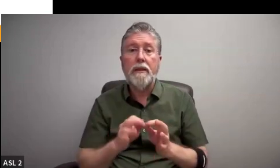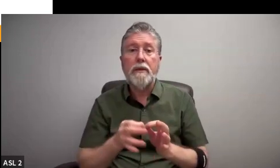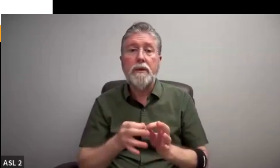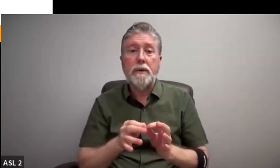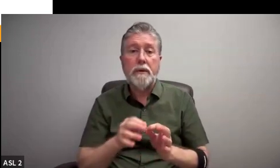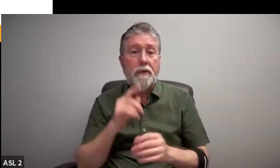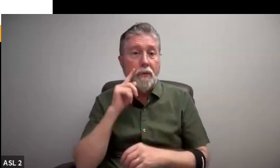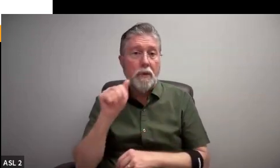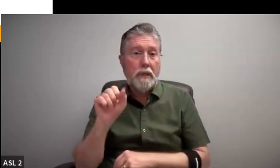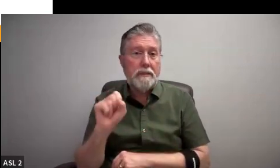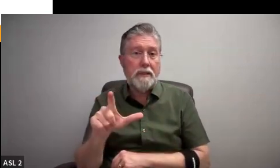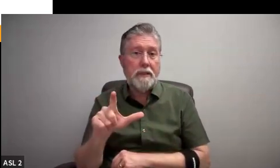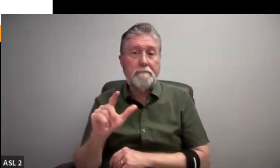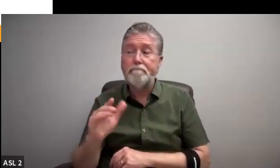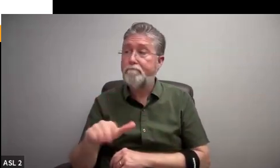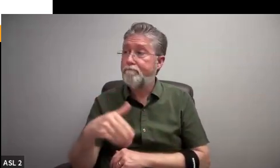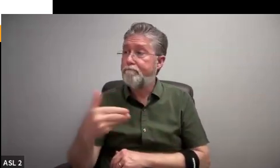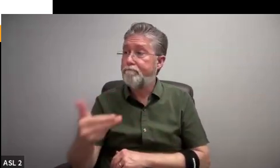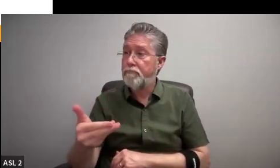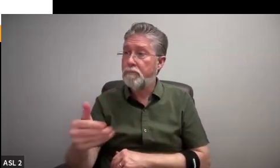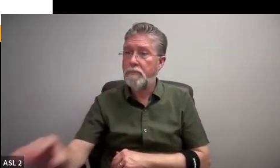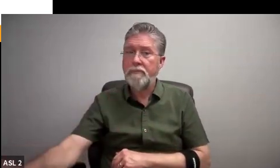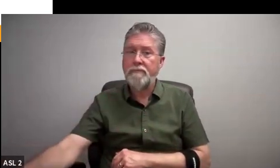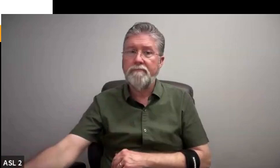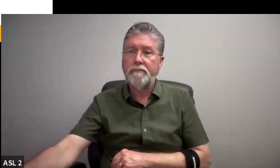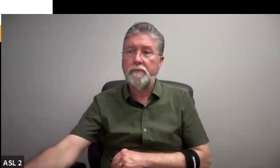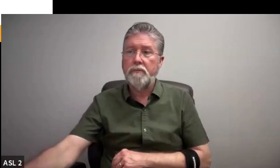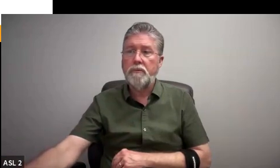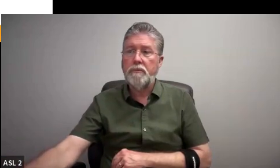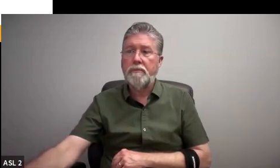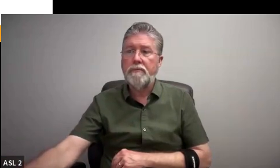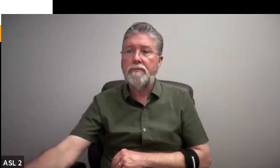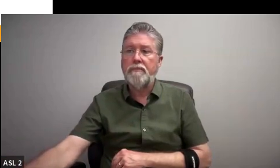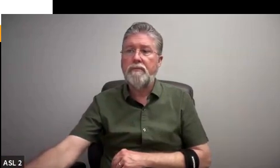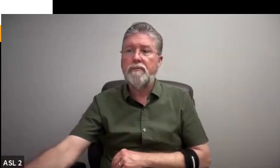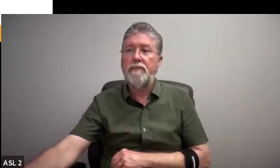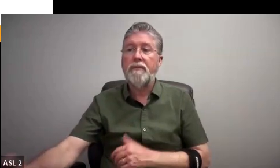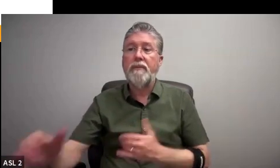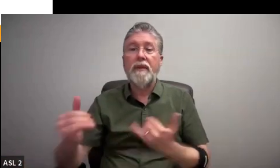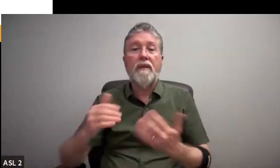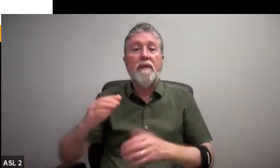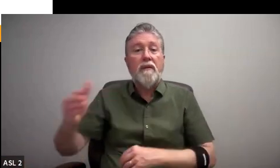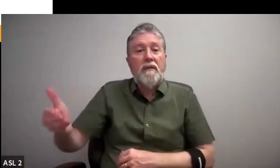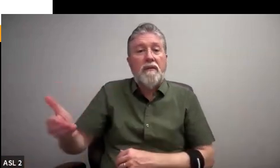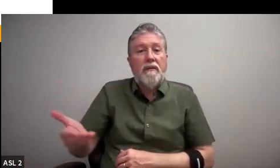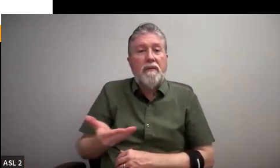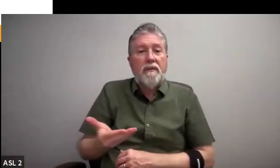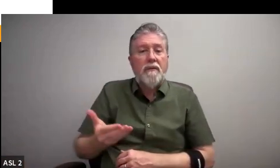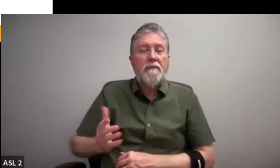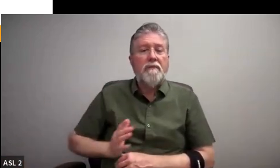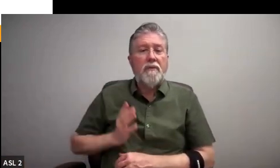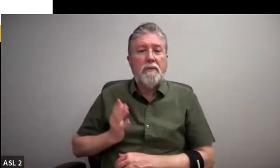Let's go to the next slide and I want to more formally welcome you. My name is Kari Benson. I’m